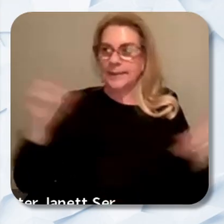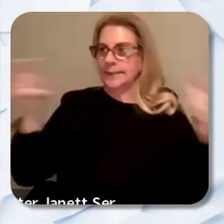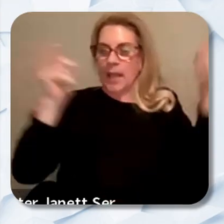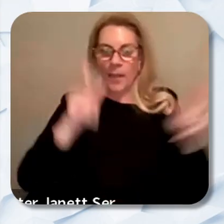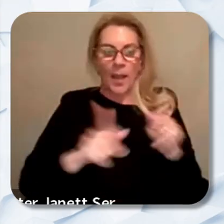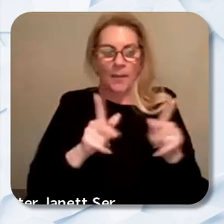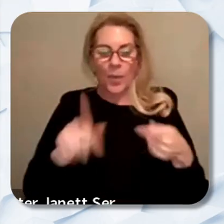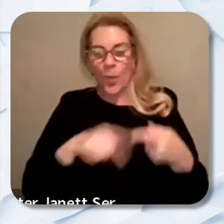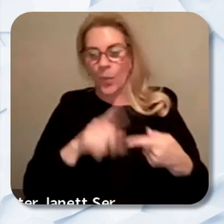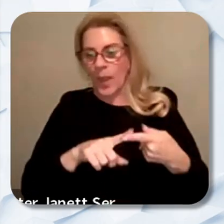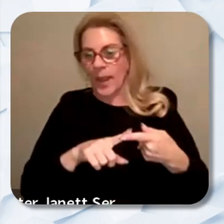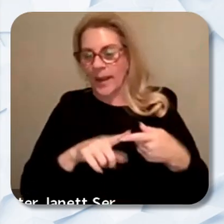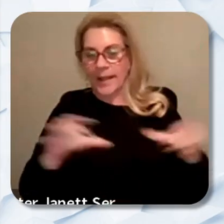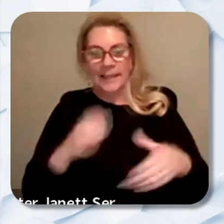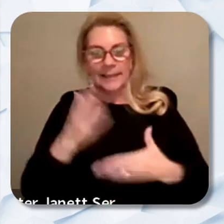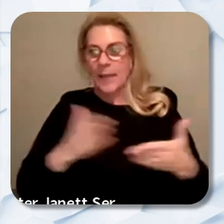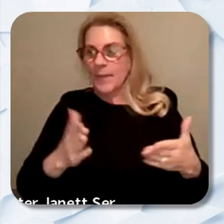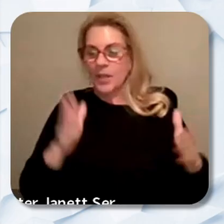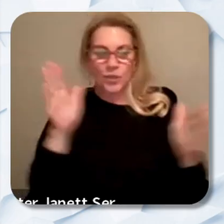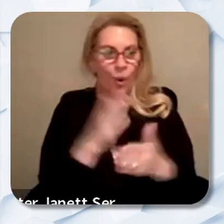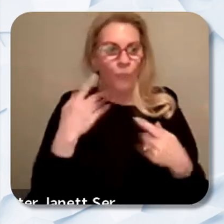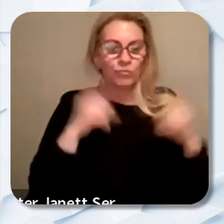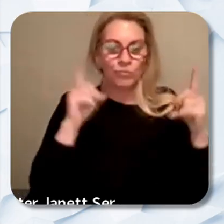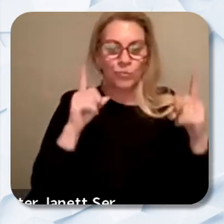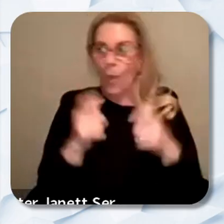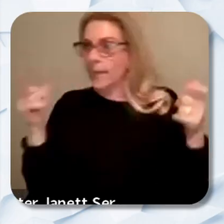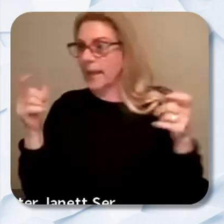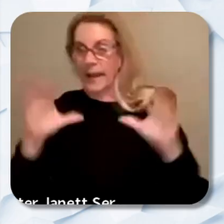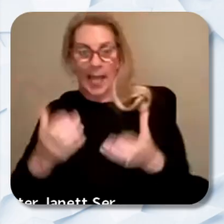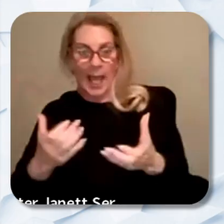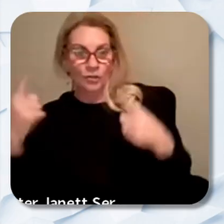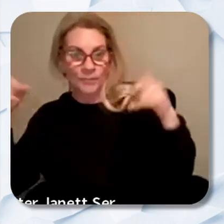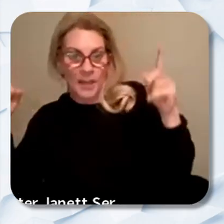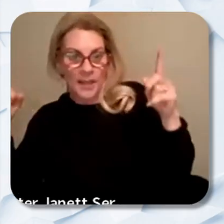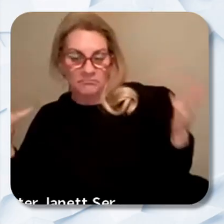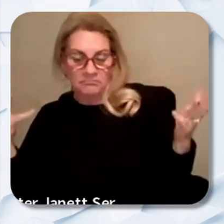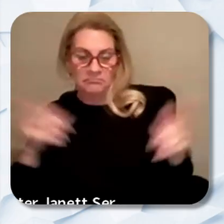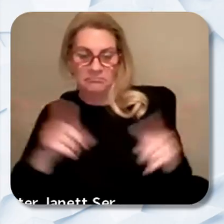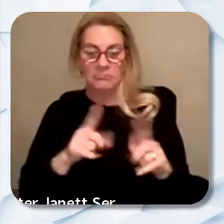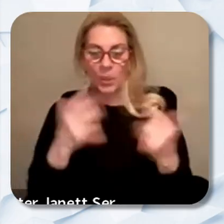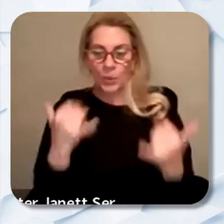they did something small achievement or a big CLASS achievement. But today I saw him and he's